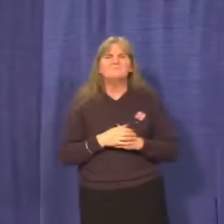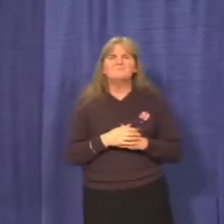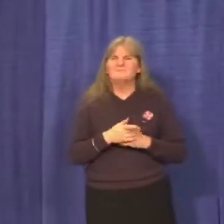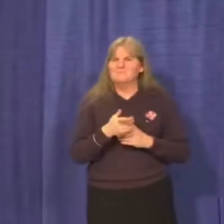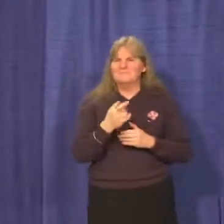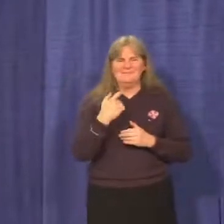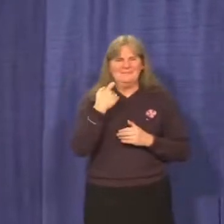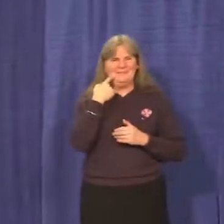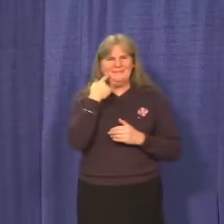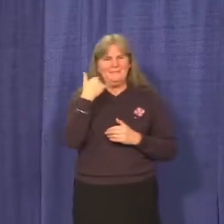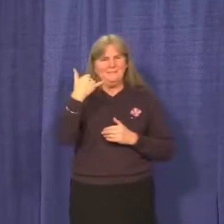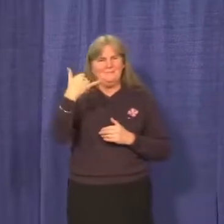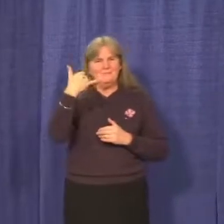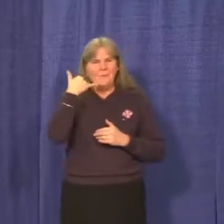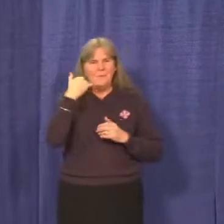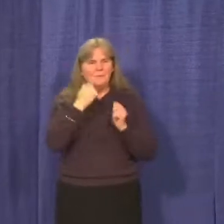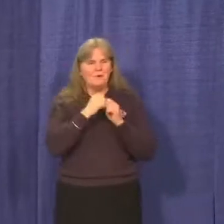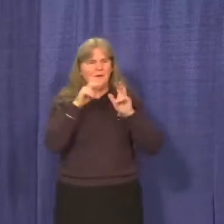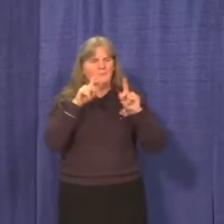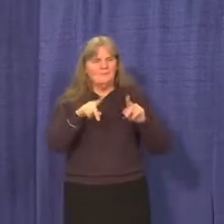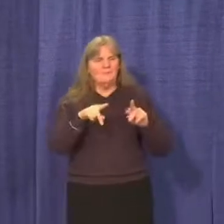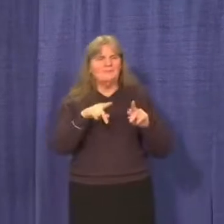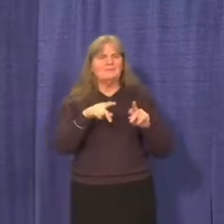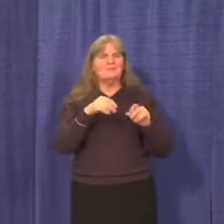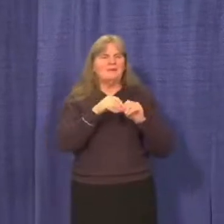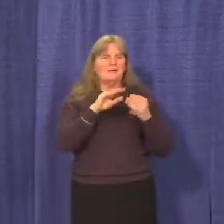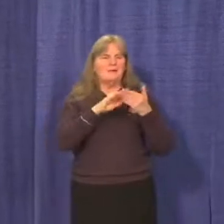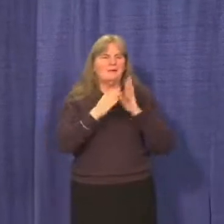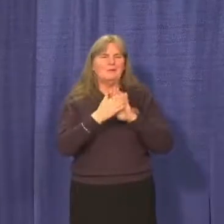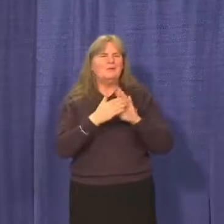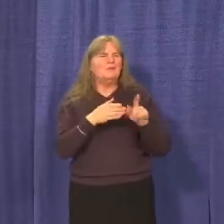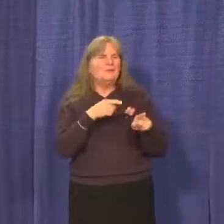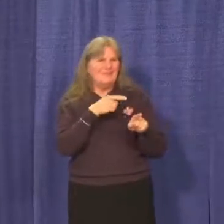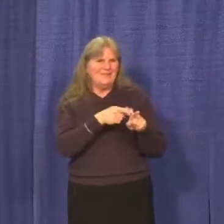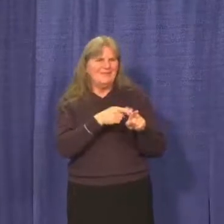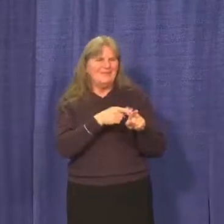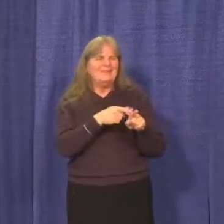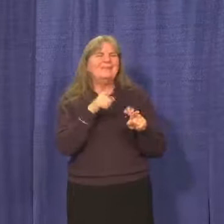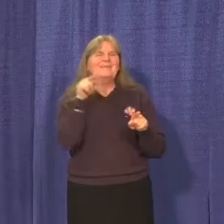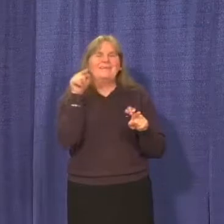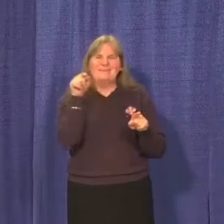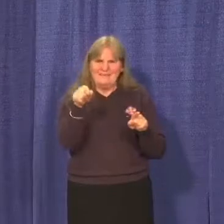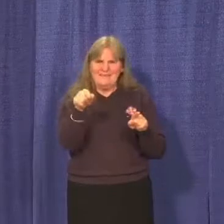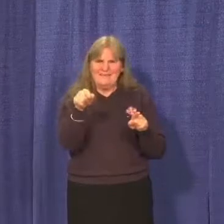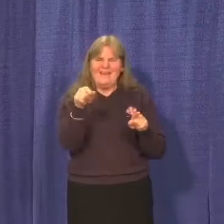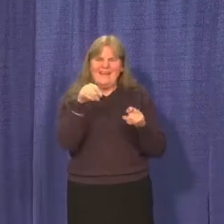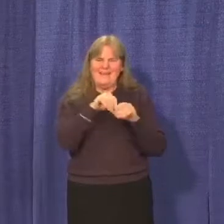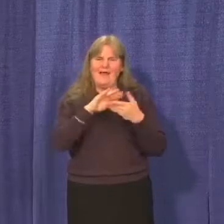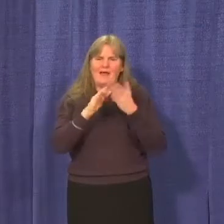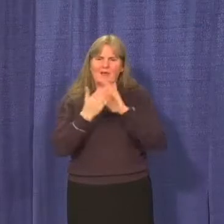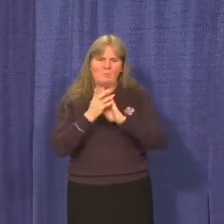I just got off the phone with a particular individual in a particular community on the other side, in that community